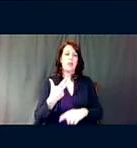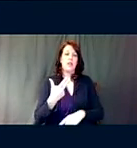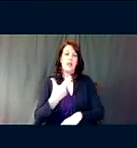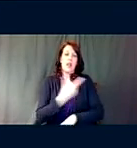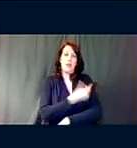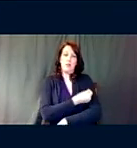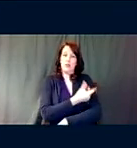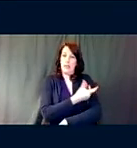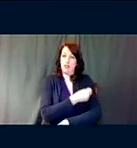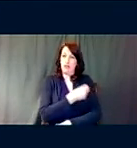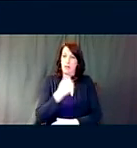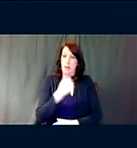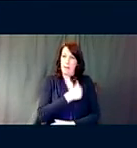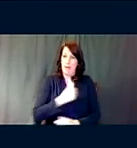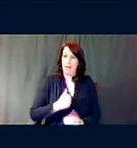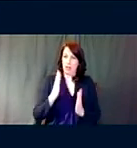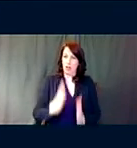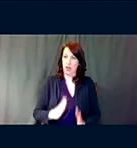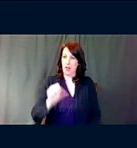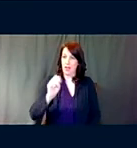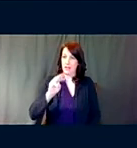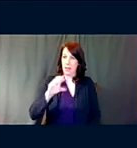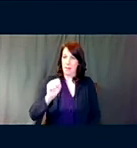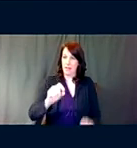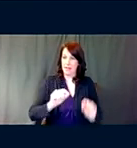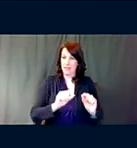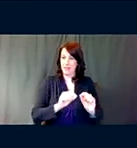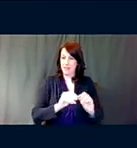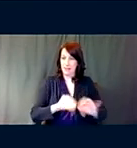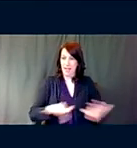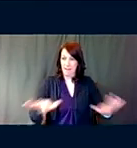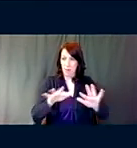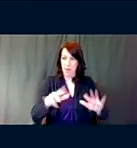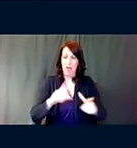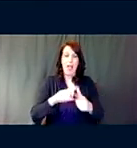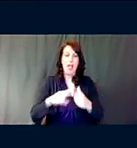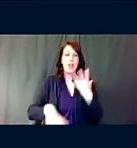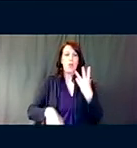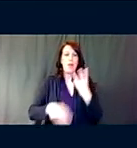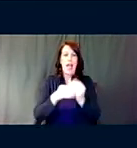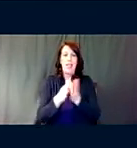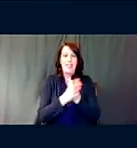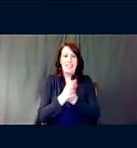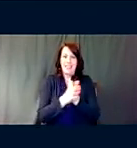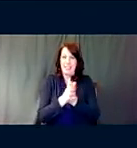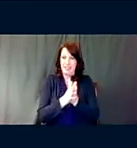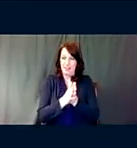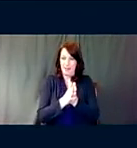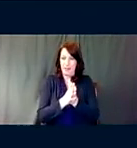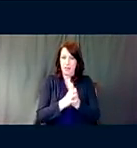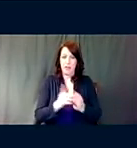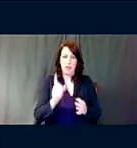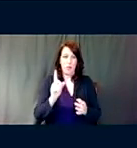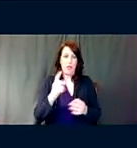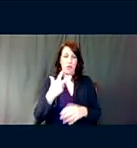COMBINATION OF GOSSIPS OR IMMUNIZATION AMBASSADOR AND SMS EVERYWHERE AND THEN TO ADD INCENTIVE IN THE PLACE WHERE IS